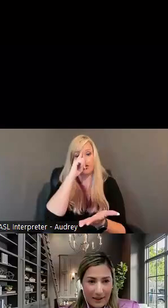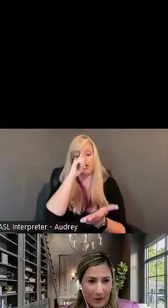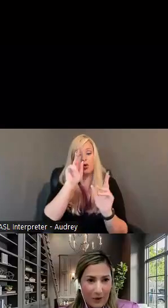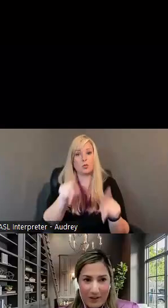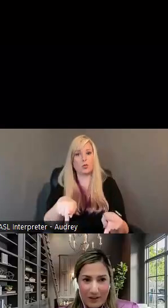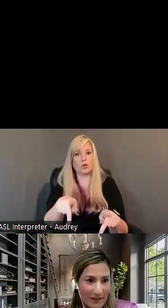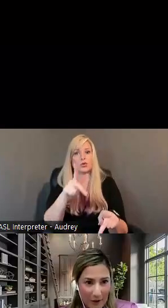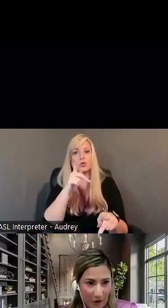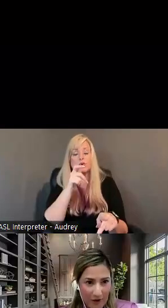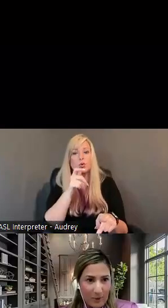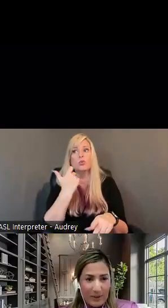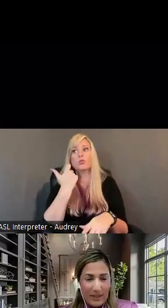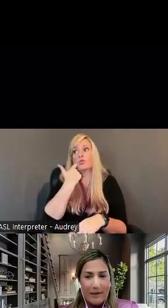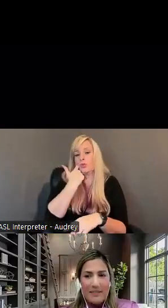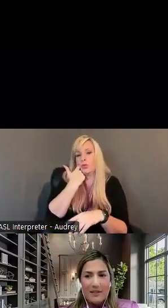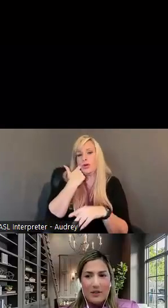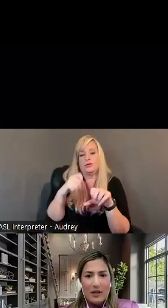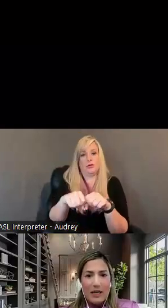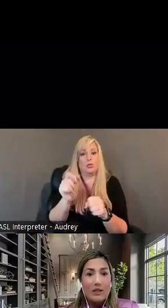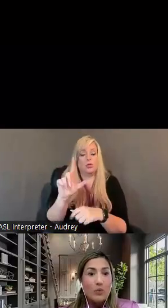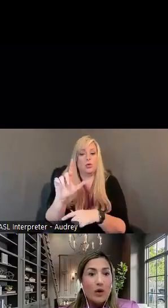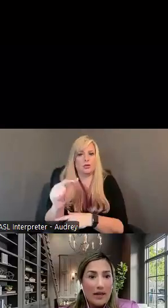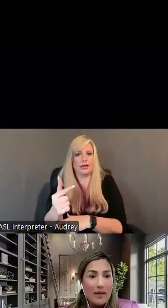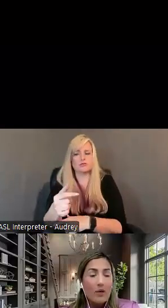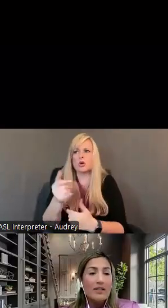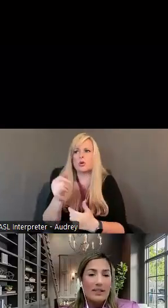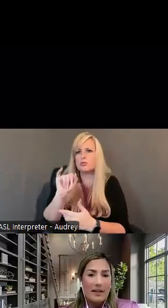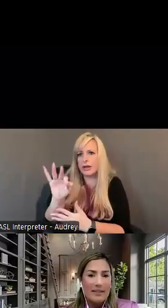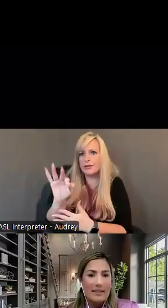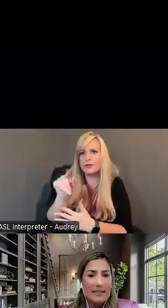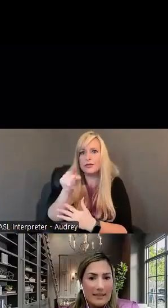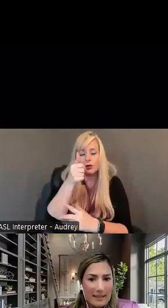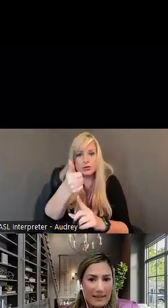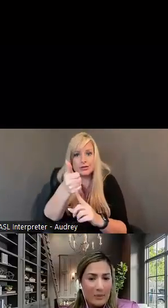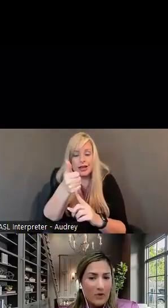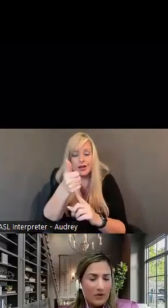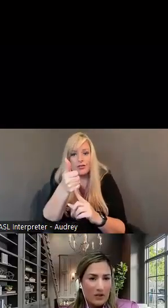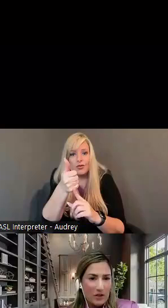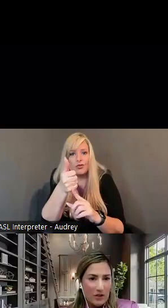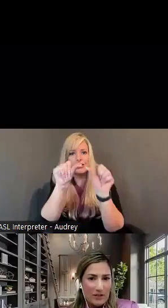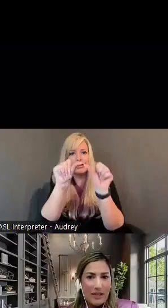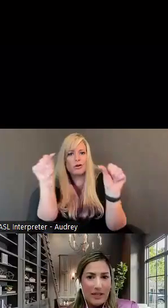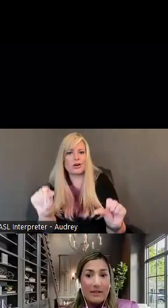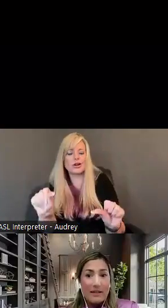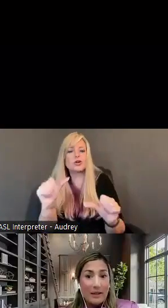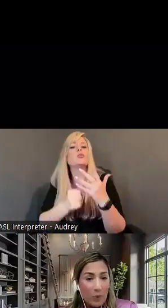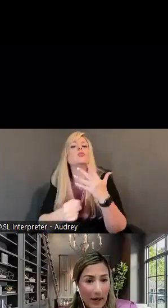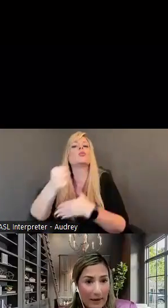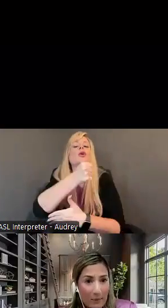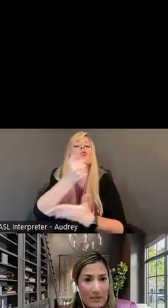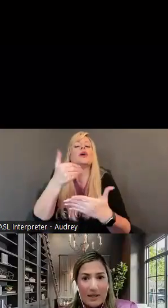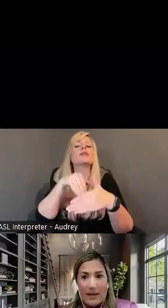if you were the designer of this rehab center, you'd prioritize accessible features like ramps,